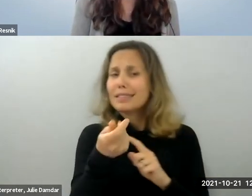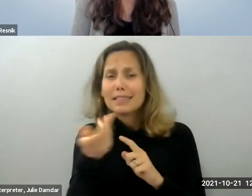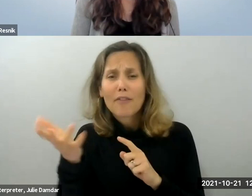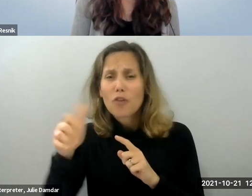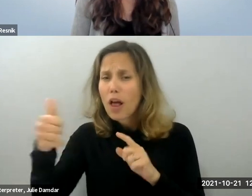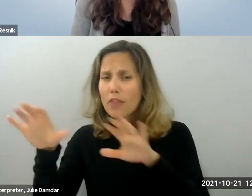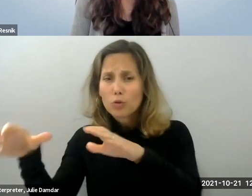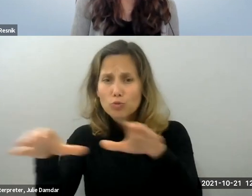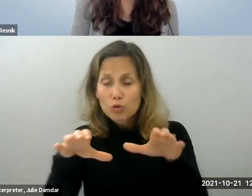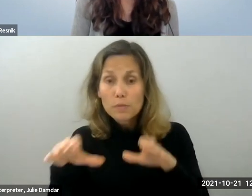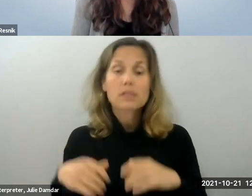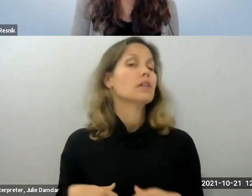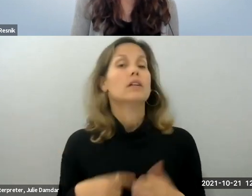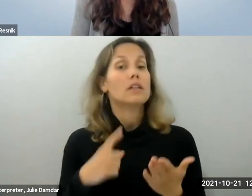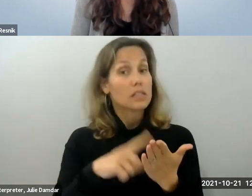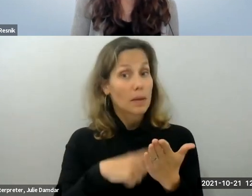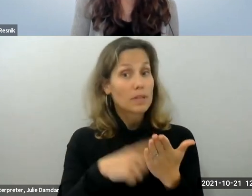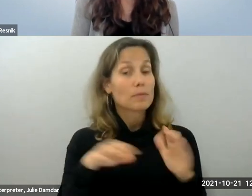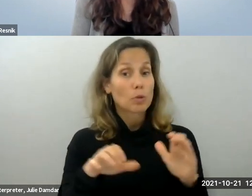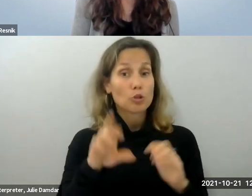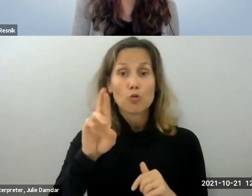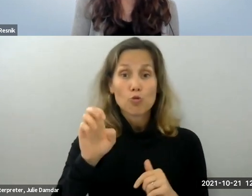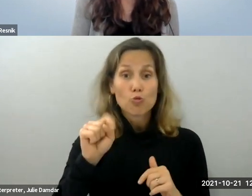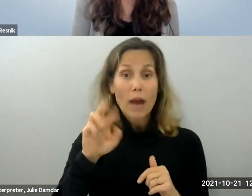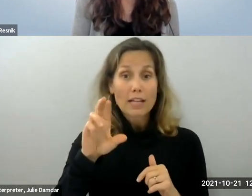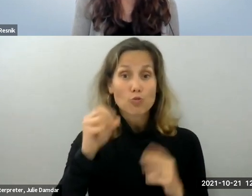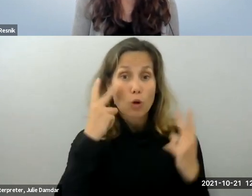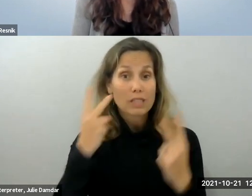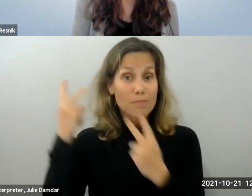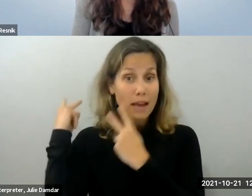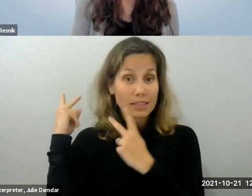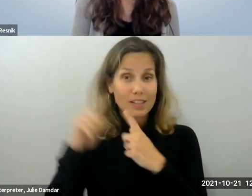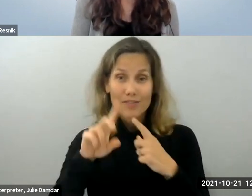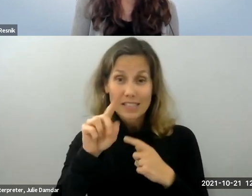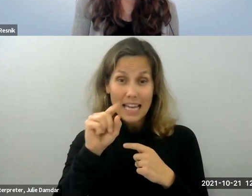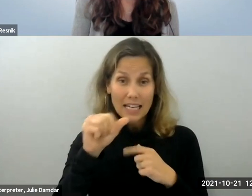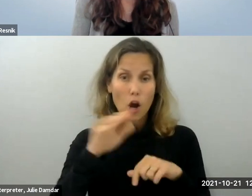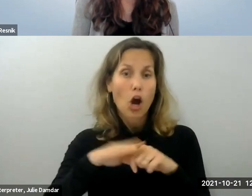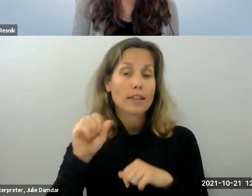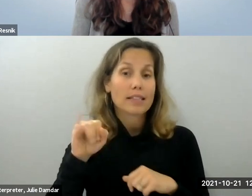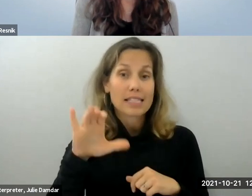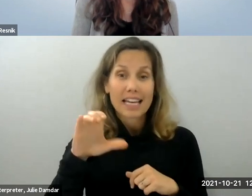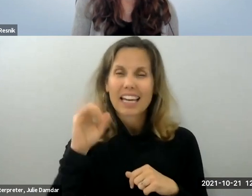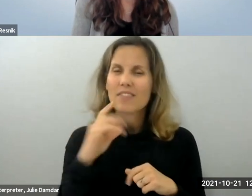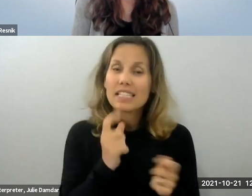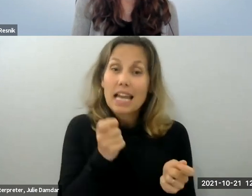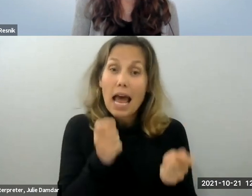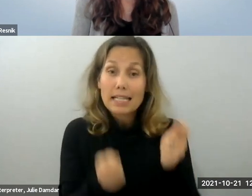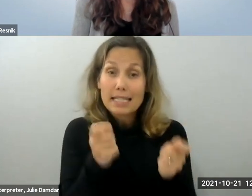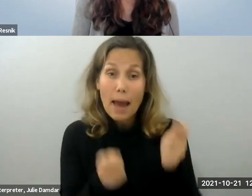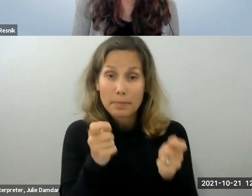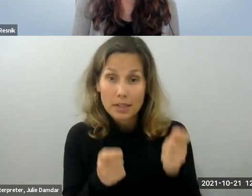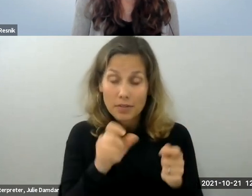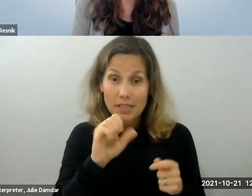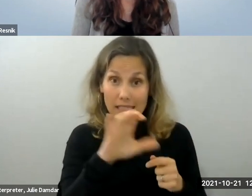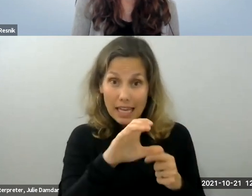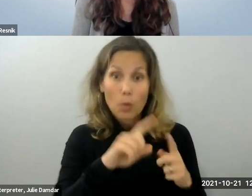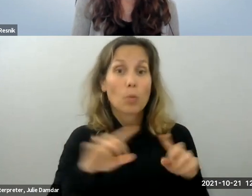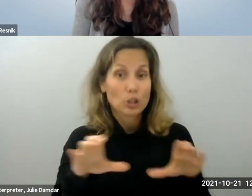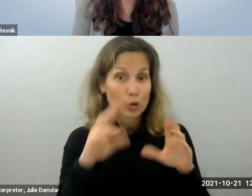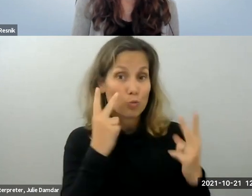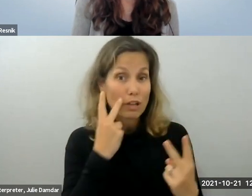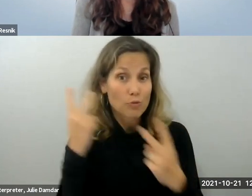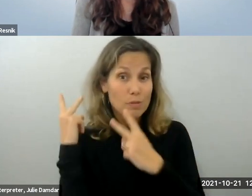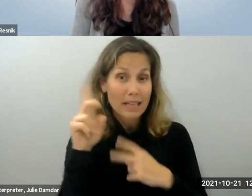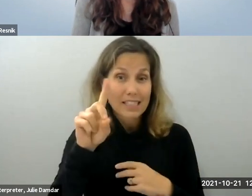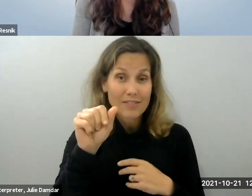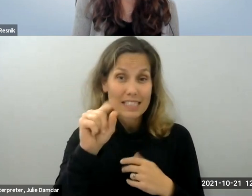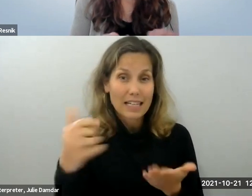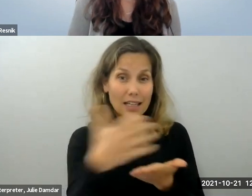Lisa Saldana (she/her/hers): A lot of times we'll do retrospective data collection on the sick, that we develop if we're doing and adapted sick will do retrospective data collection on up to 15 teams that have.